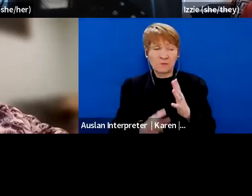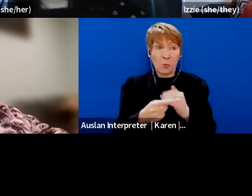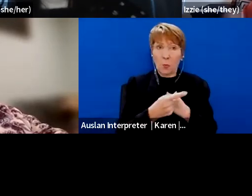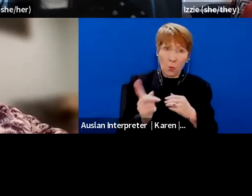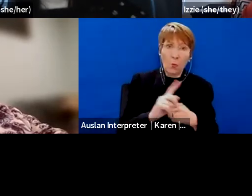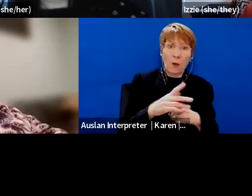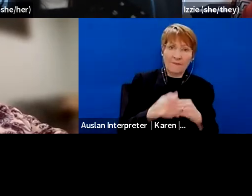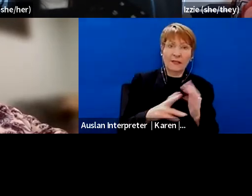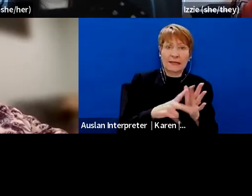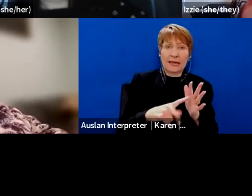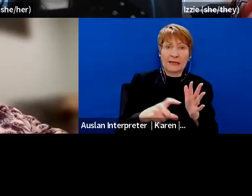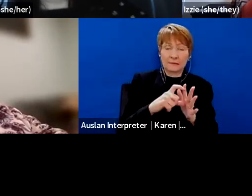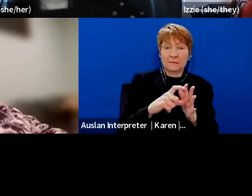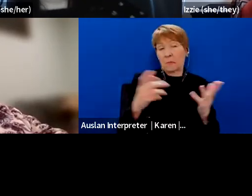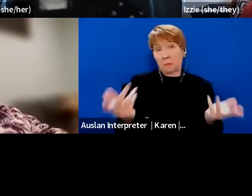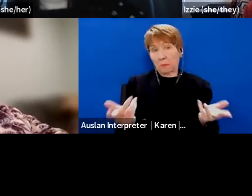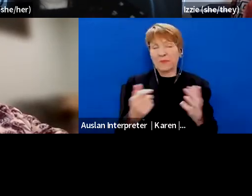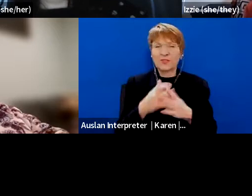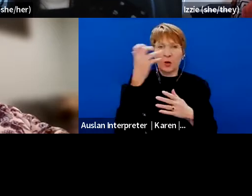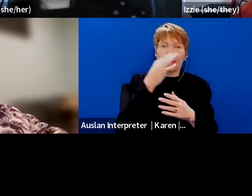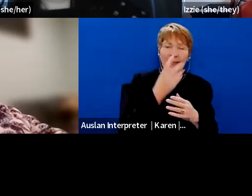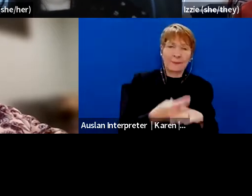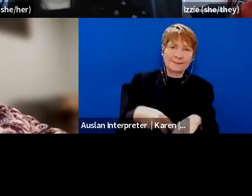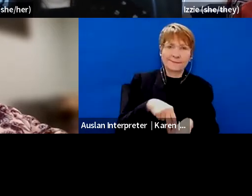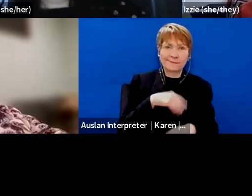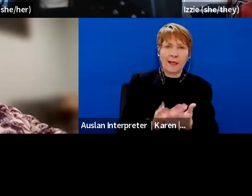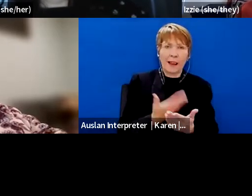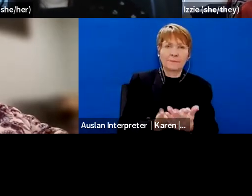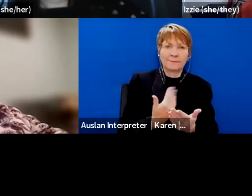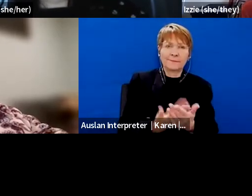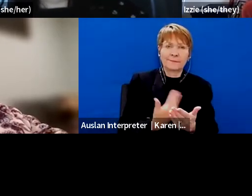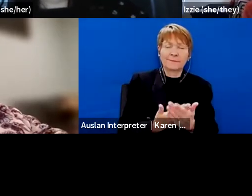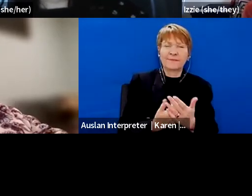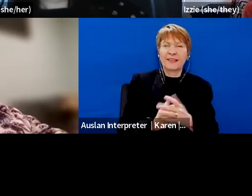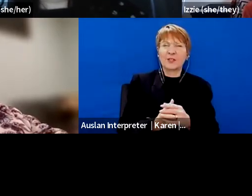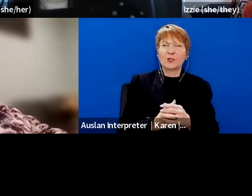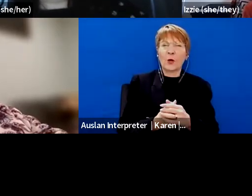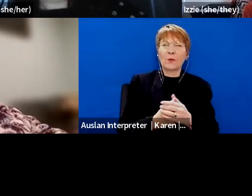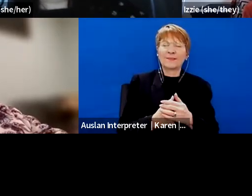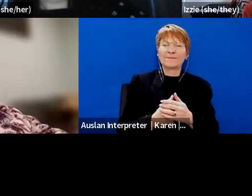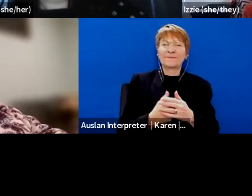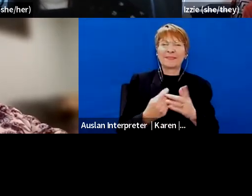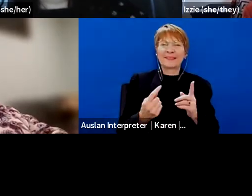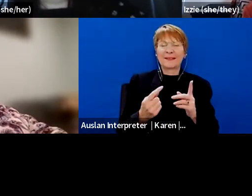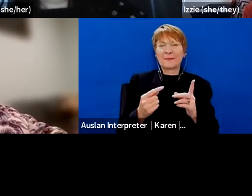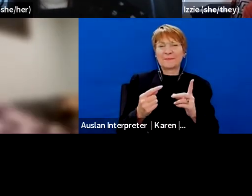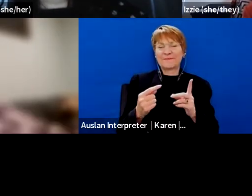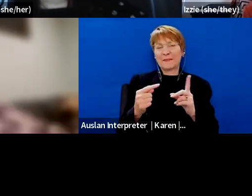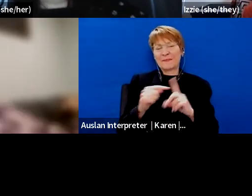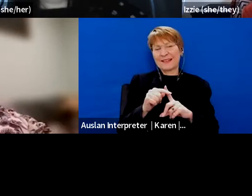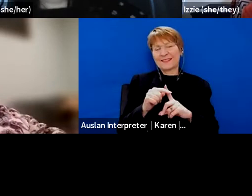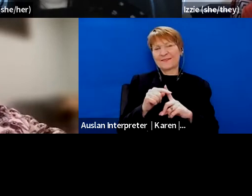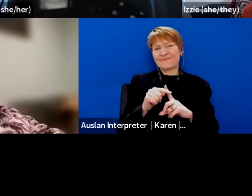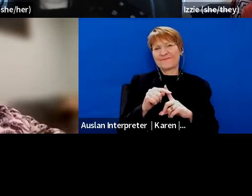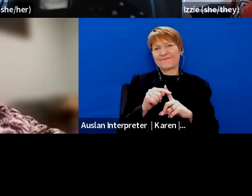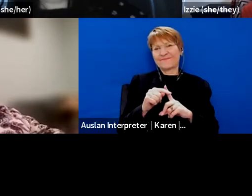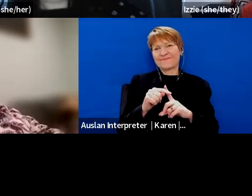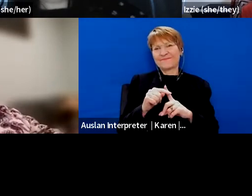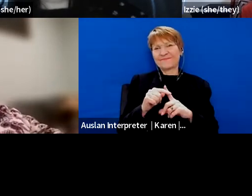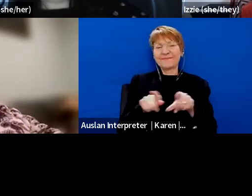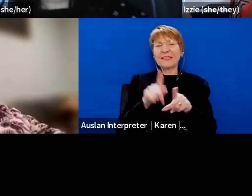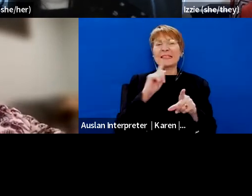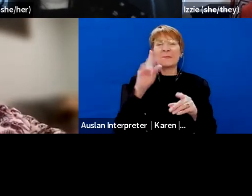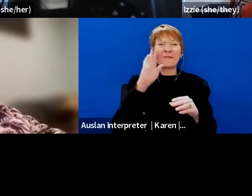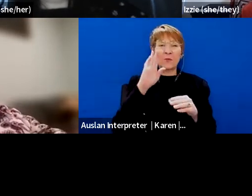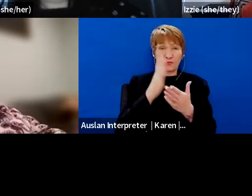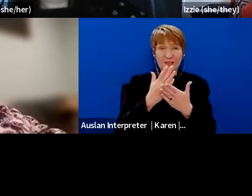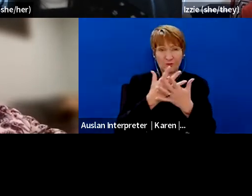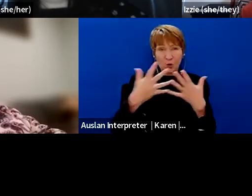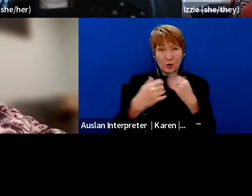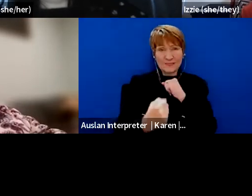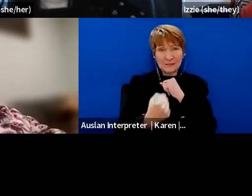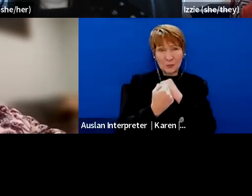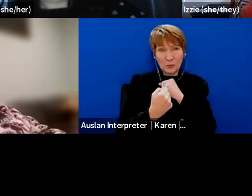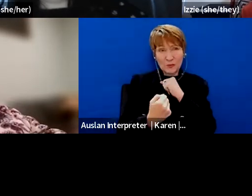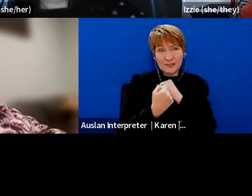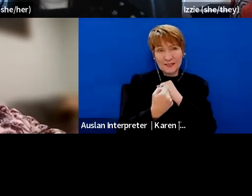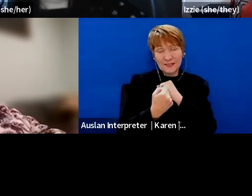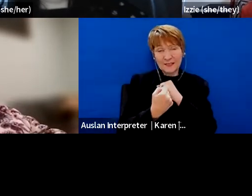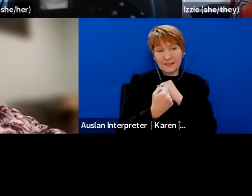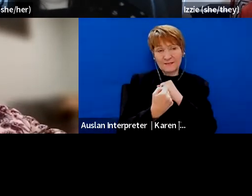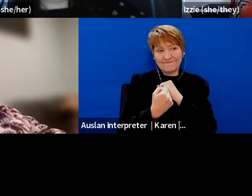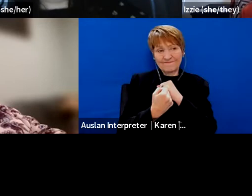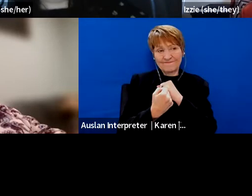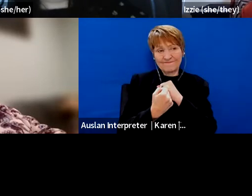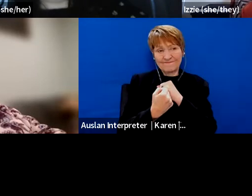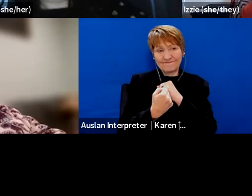Um, so yeah. Going on a little bit about deficit models, but yeah I guess I'm like I said before, a lot of the support that I've gotten has been off, off the backs of others.